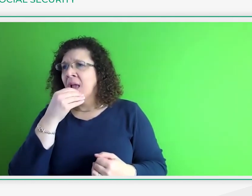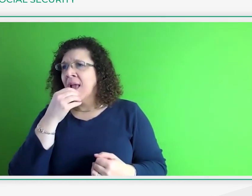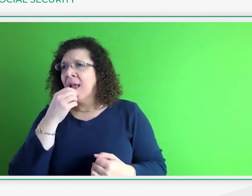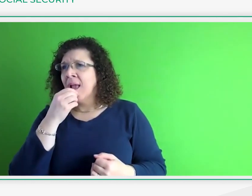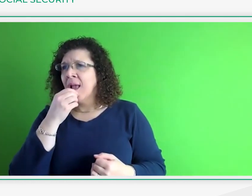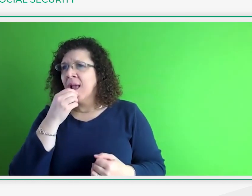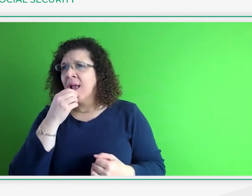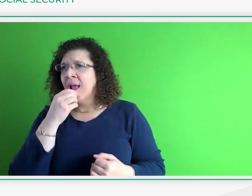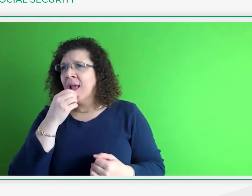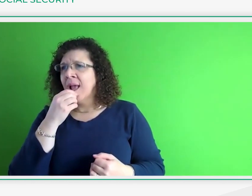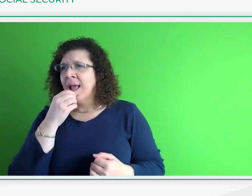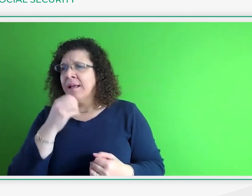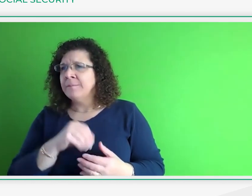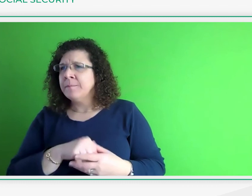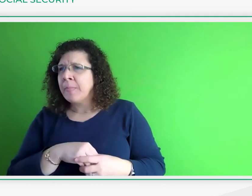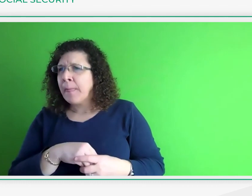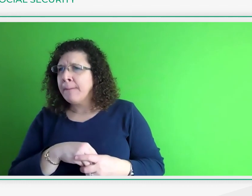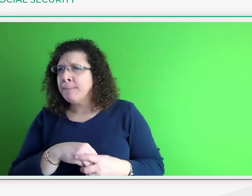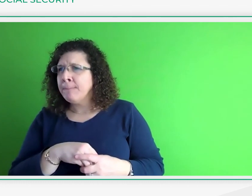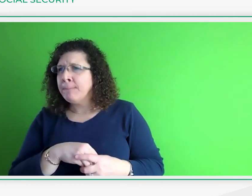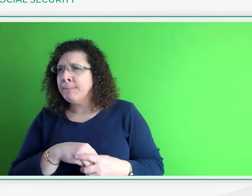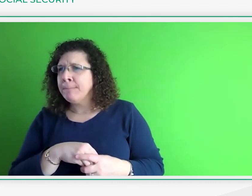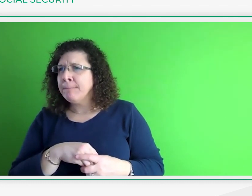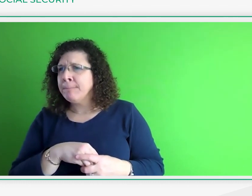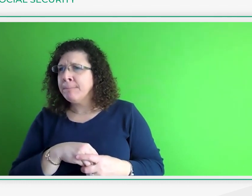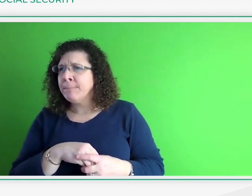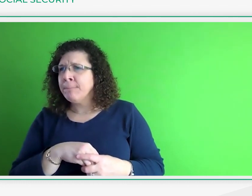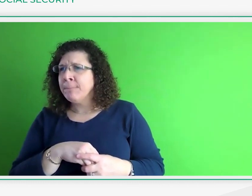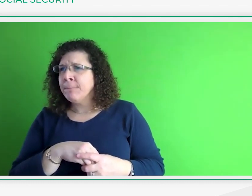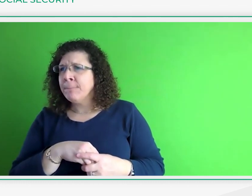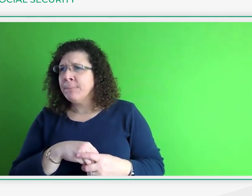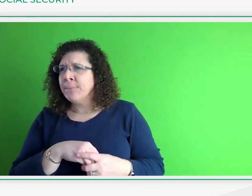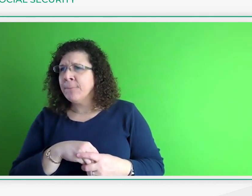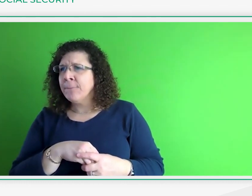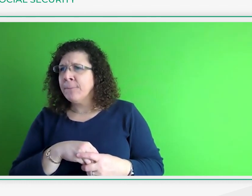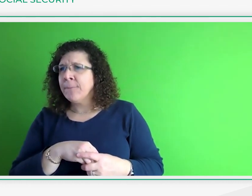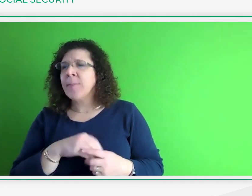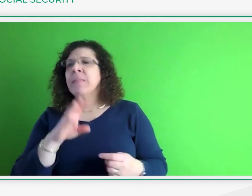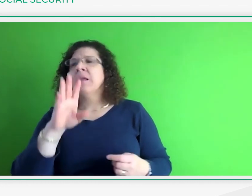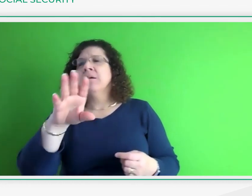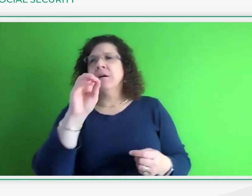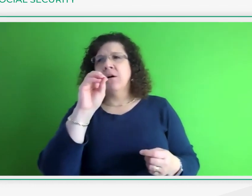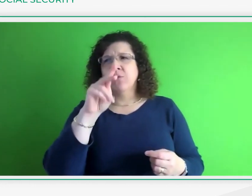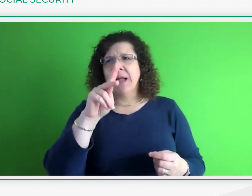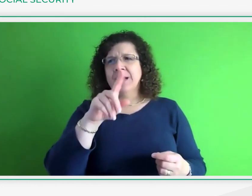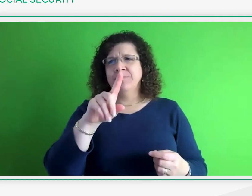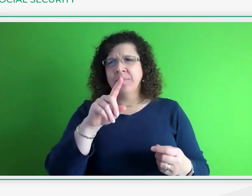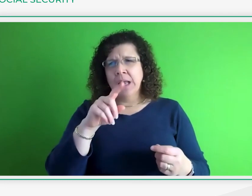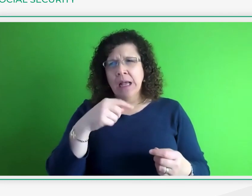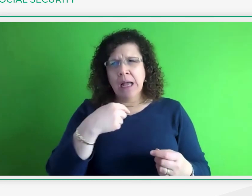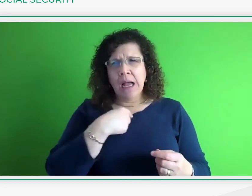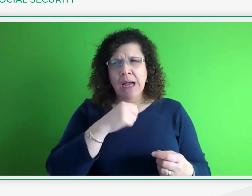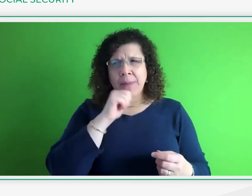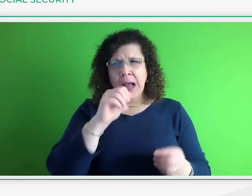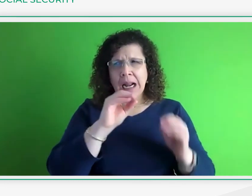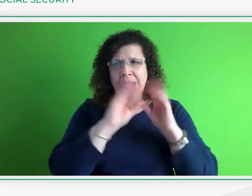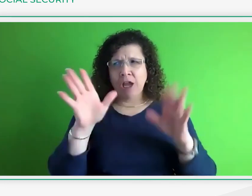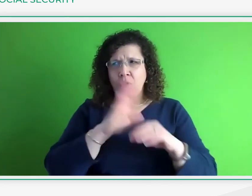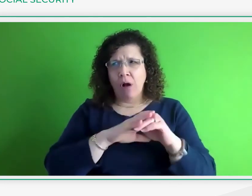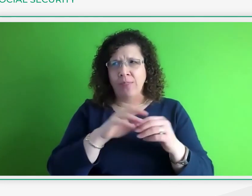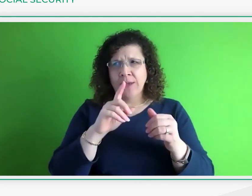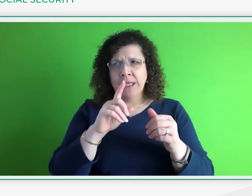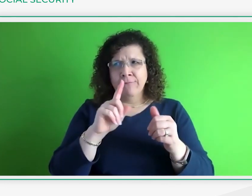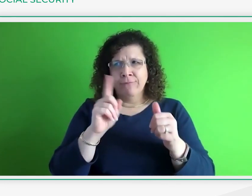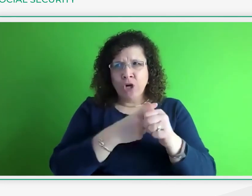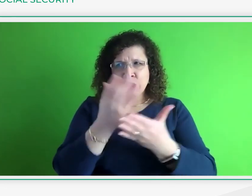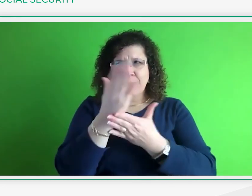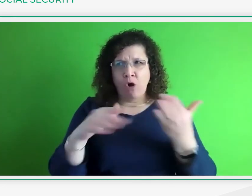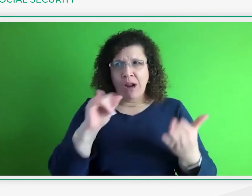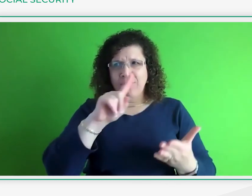Next question I see here to answer . . . okay, so I'm definitely not for sure